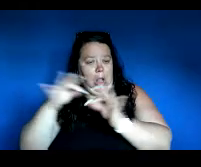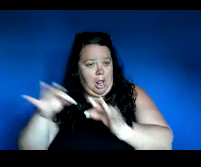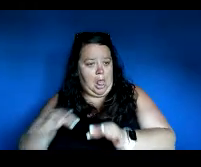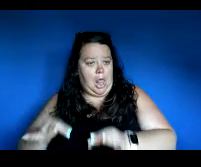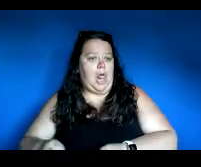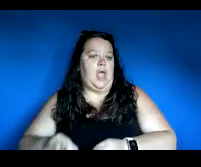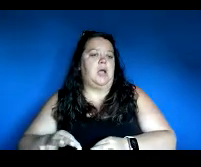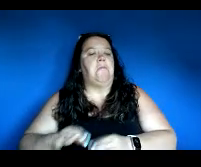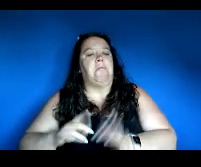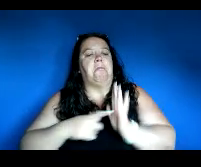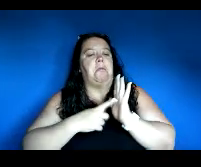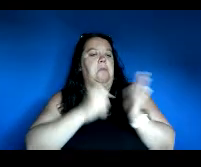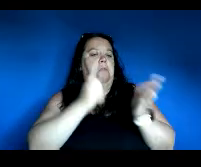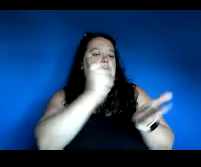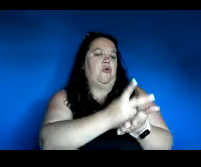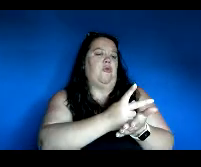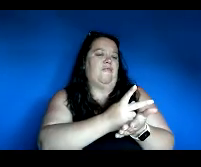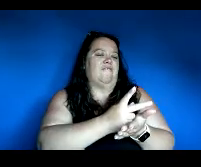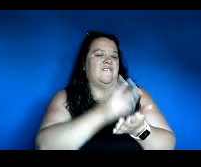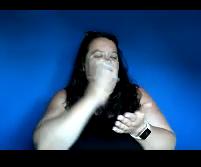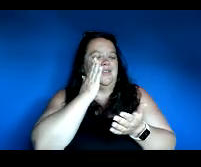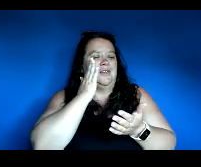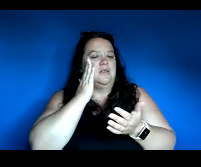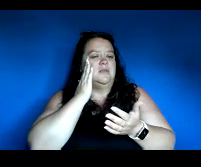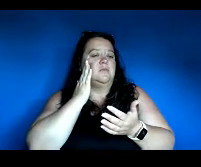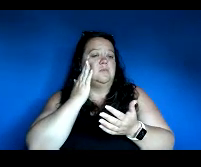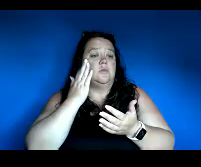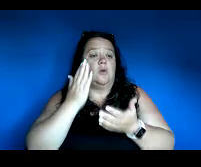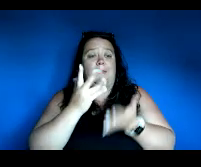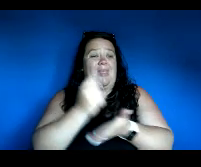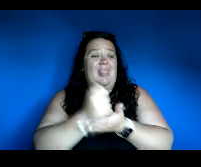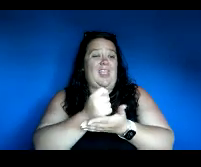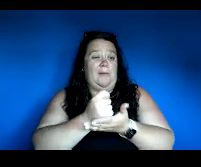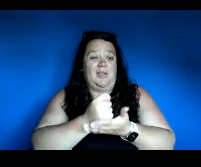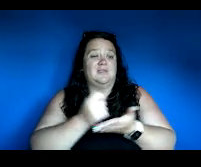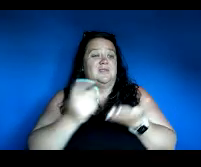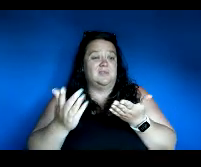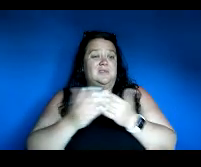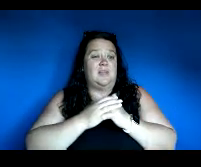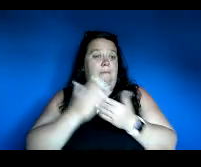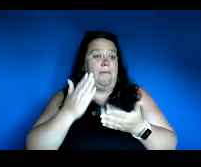And obviously, you know, it's their therapist, and they've been talking about some stuff that's, you know,